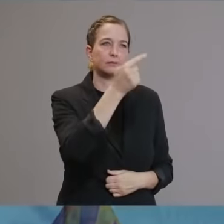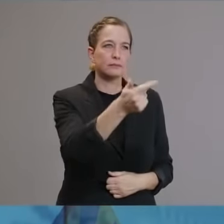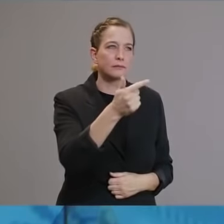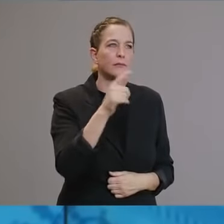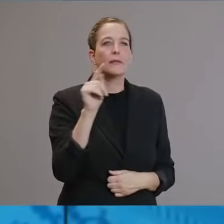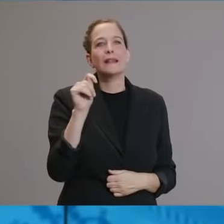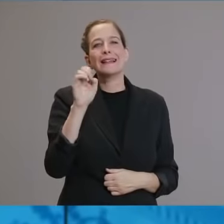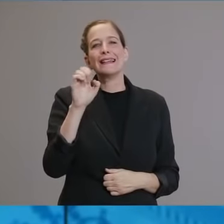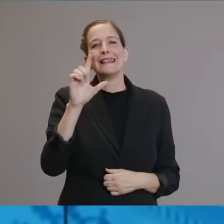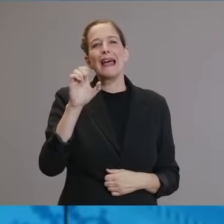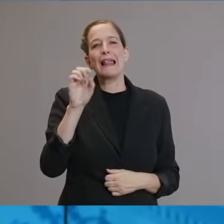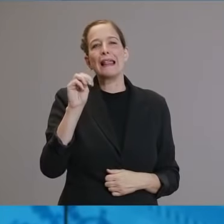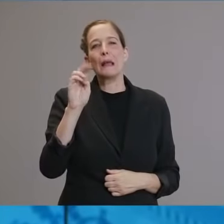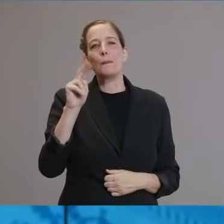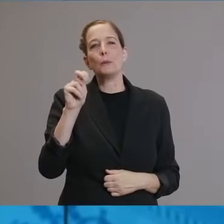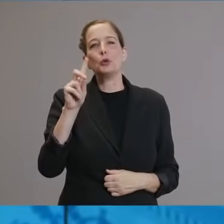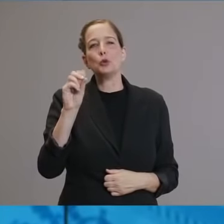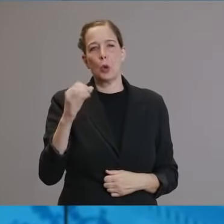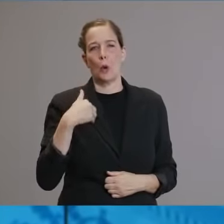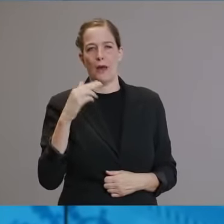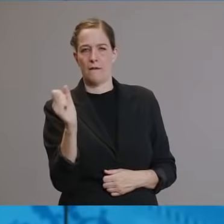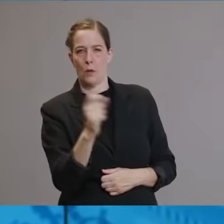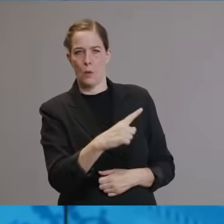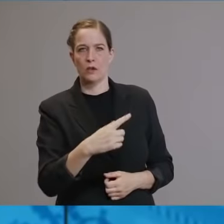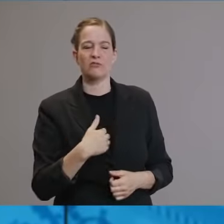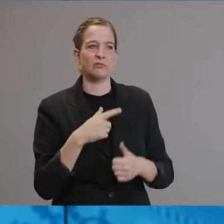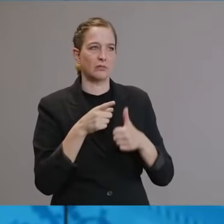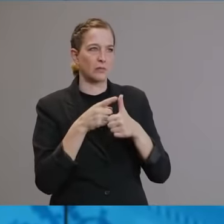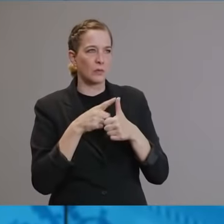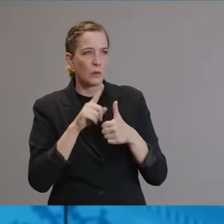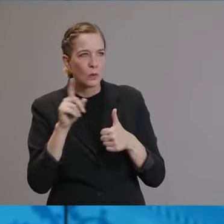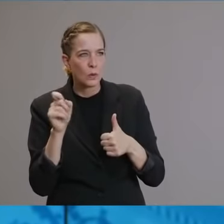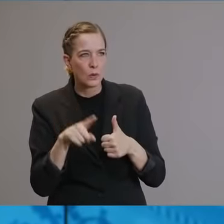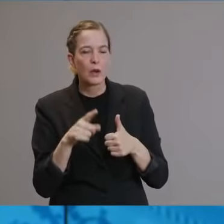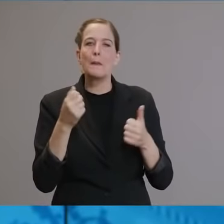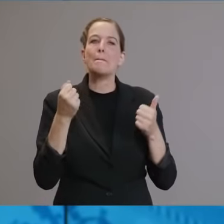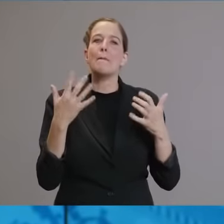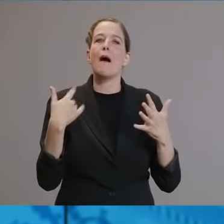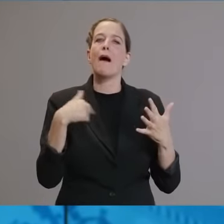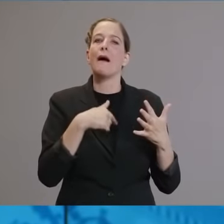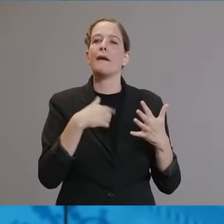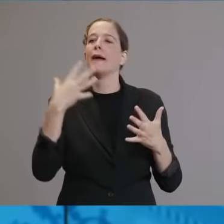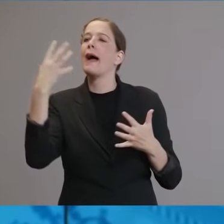I HAVE ABOUT TWO QUESTIONS. SO THE FIRST ONE IS A LOT OF US ARE OUT ON THE STREET REPORTING AND SEEING WHAT IS HAPPENING IN THE COMMUNITY.